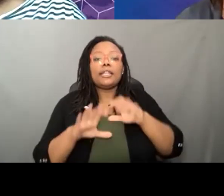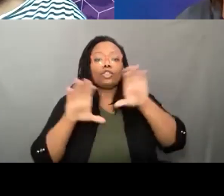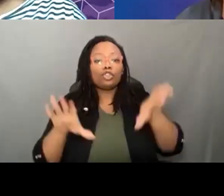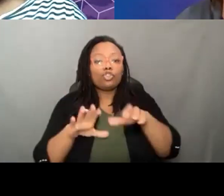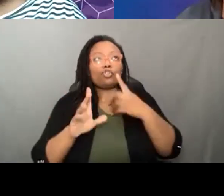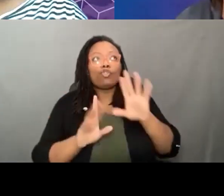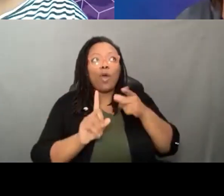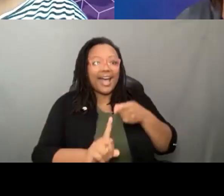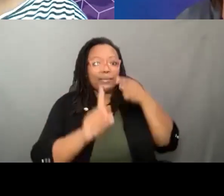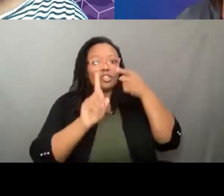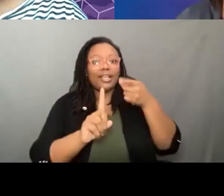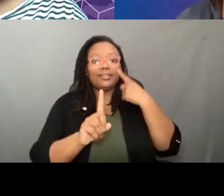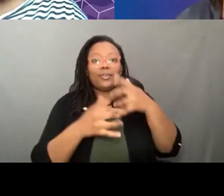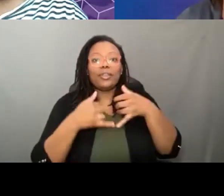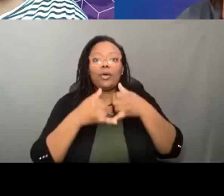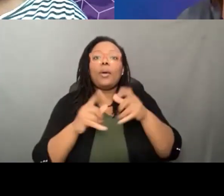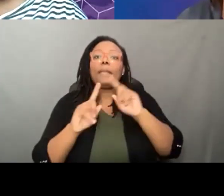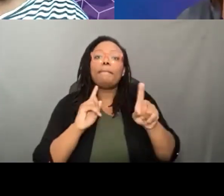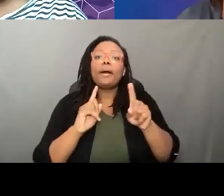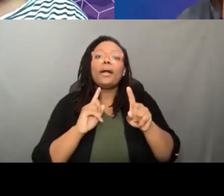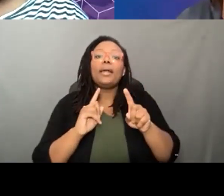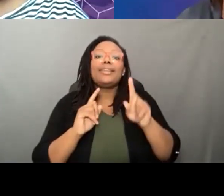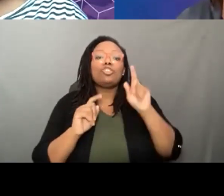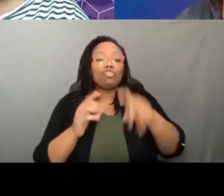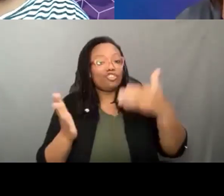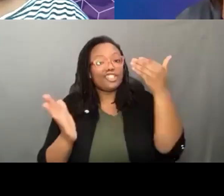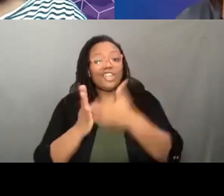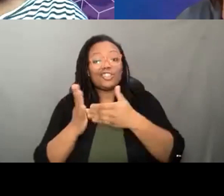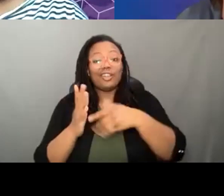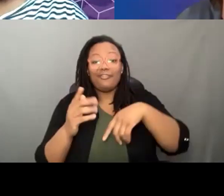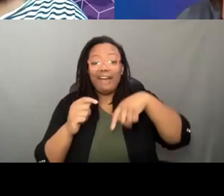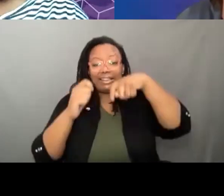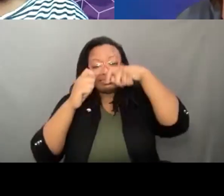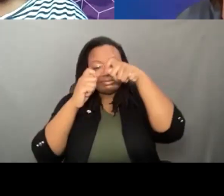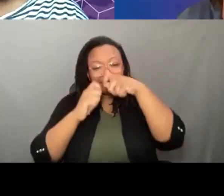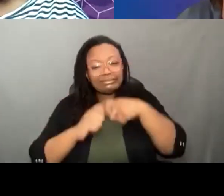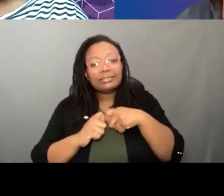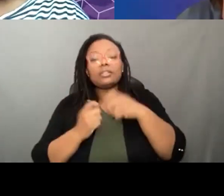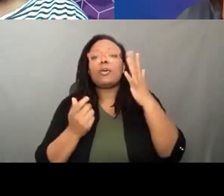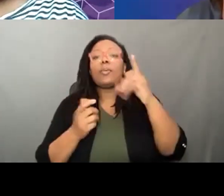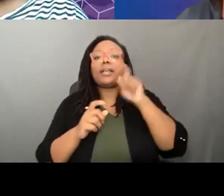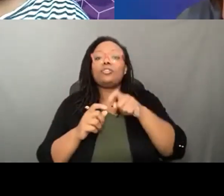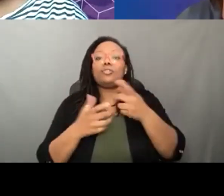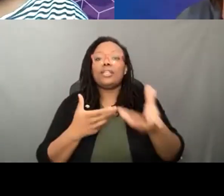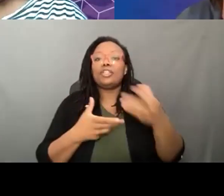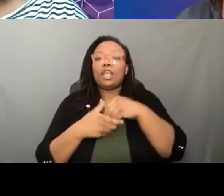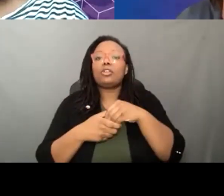However, they must highly, highly justify in great detail of why they need those items in the budget's justification.